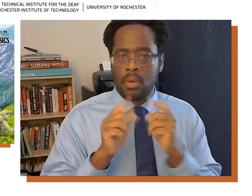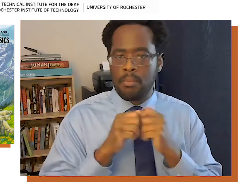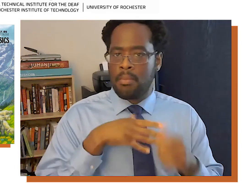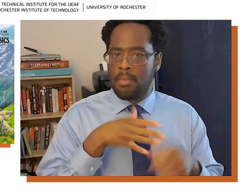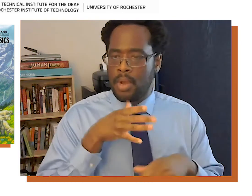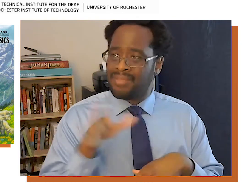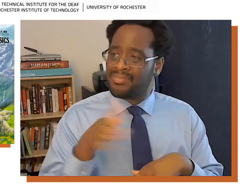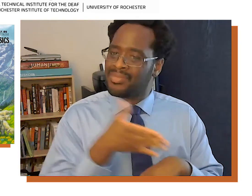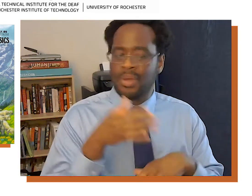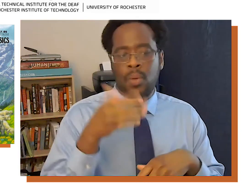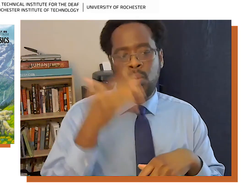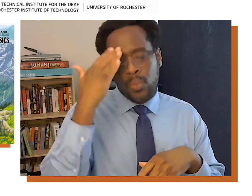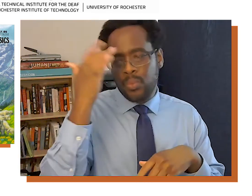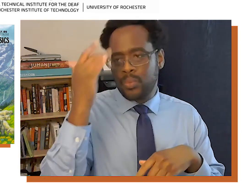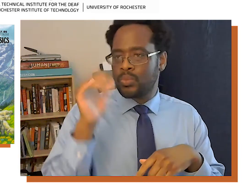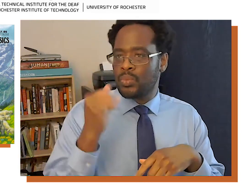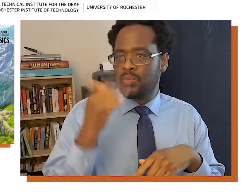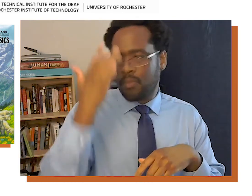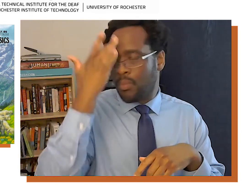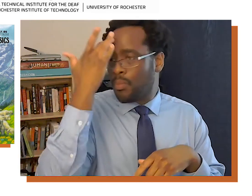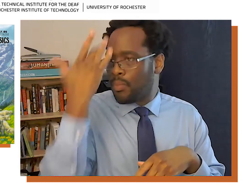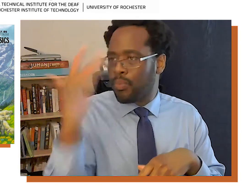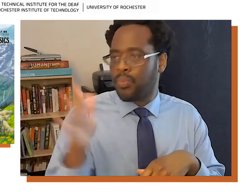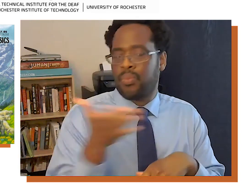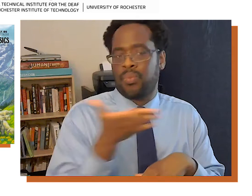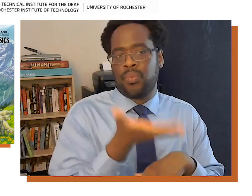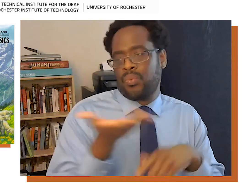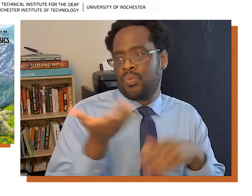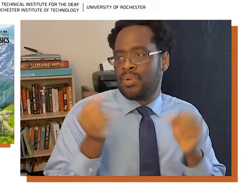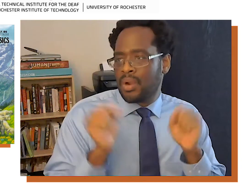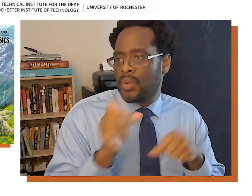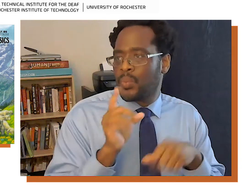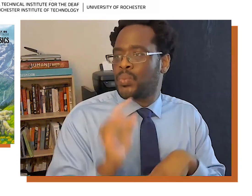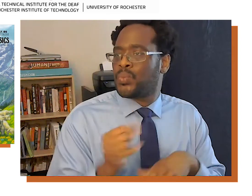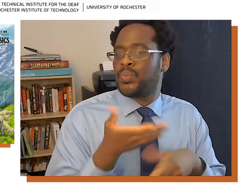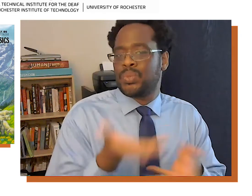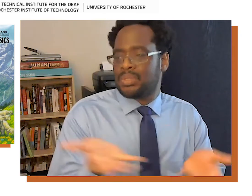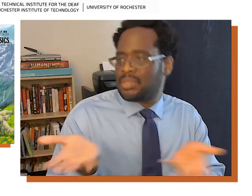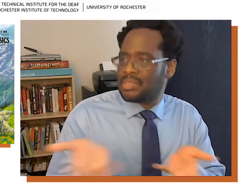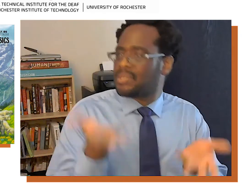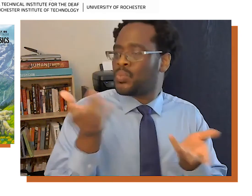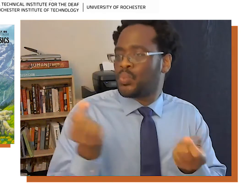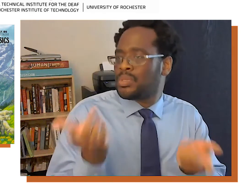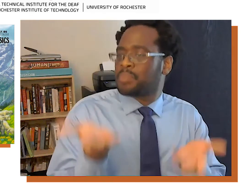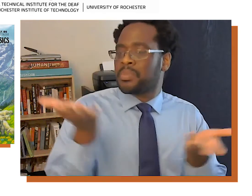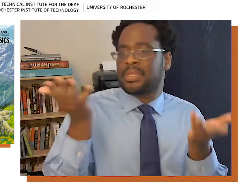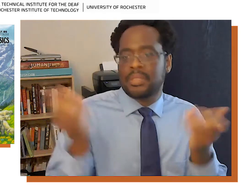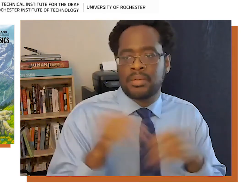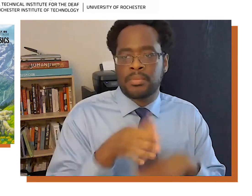She talked with my mom. She said, "I don't understand why Joseph "is refusing to write this book report.